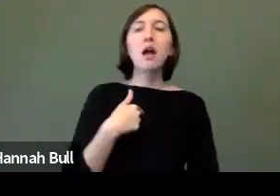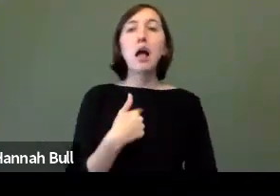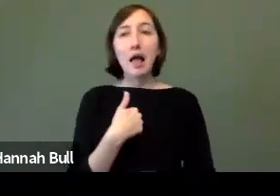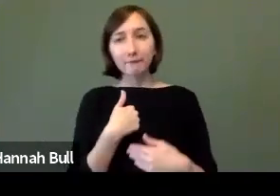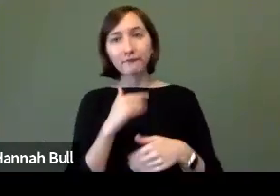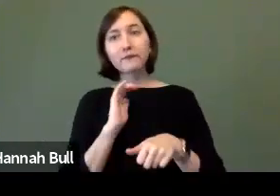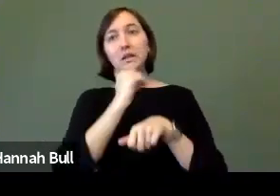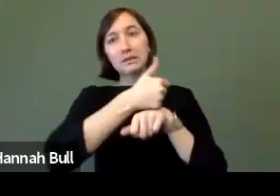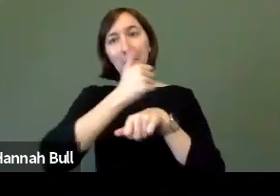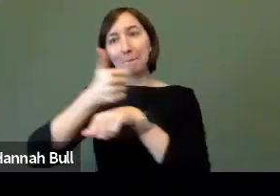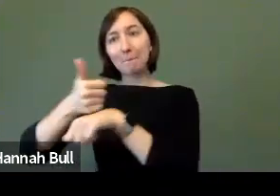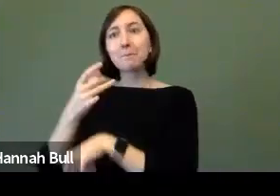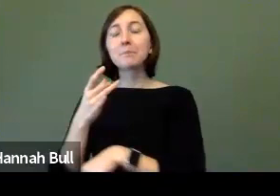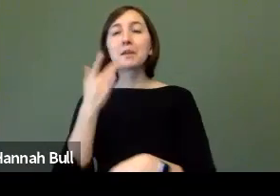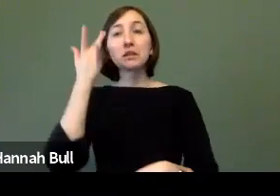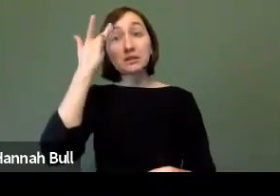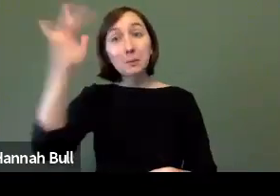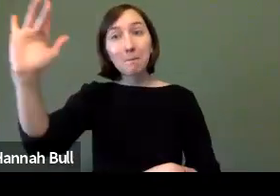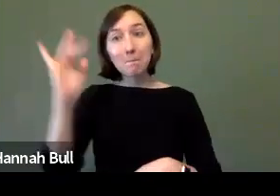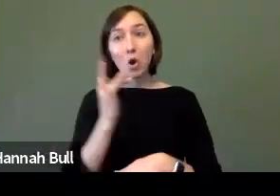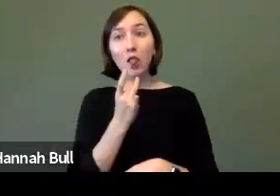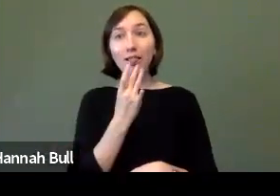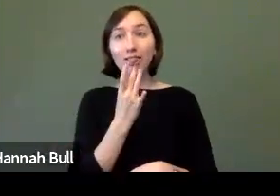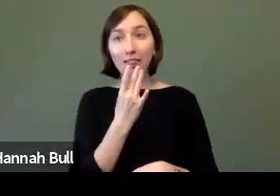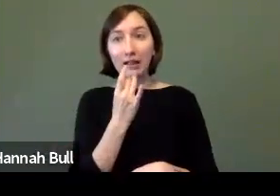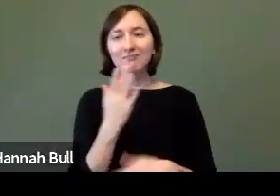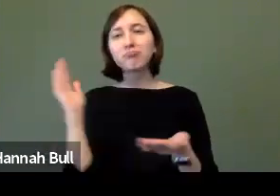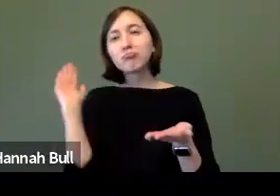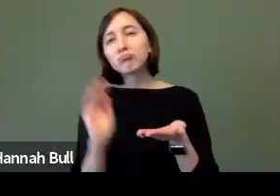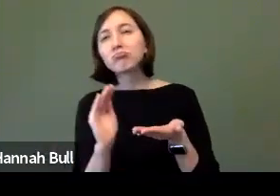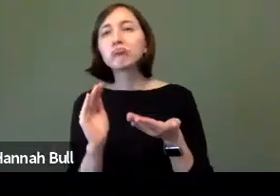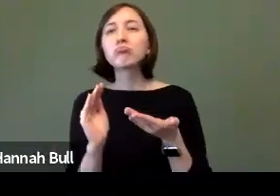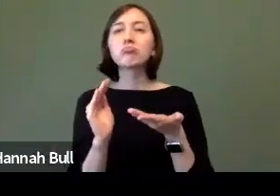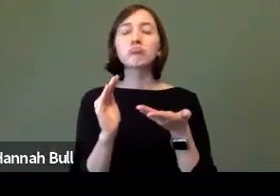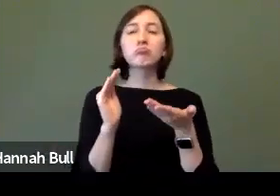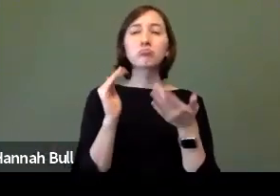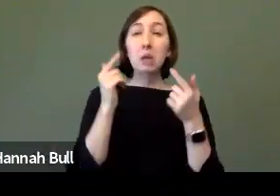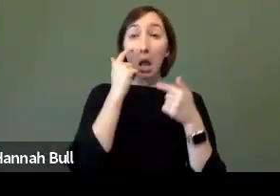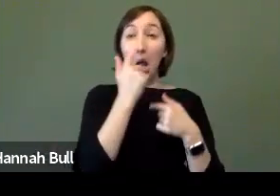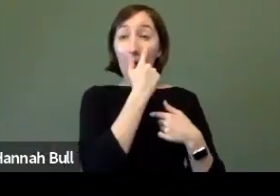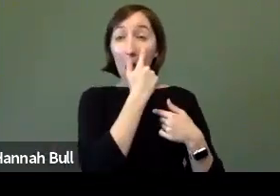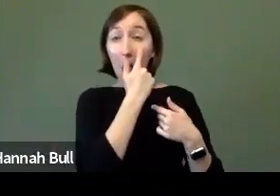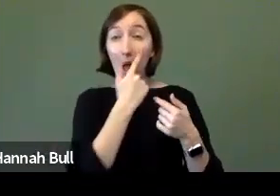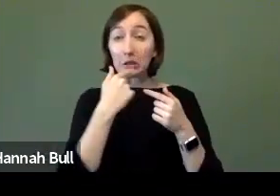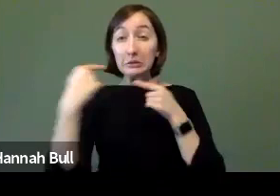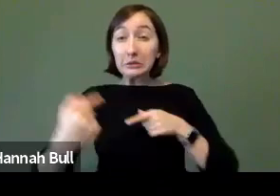I was able to adjust those to a color pallet that reduced eye strain and provided comfort